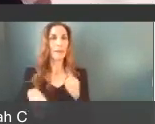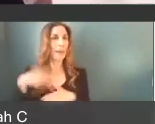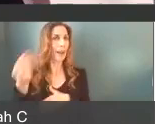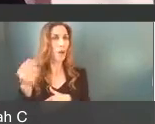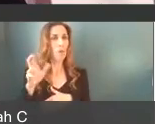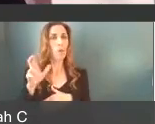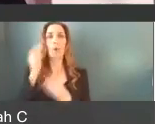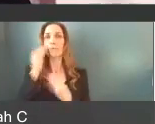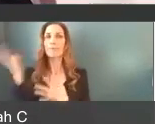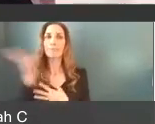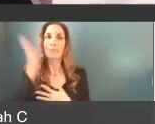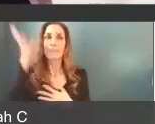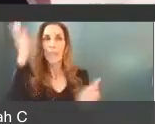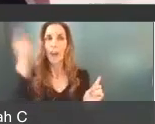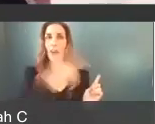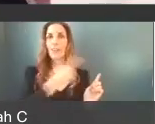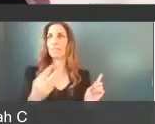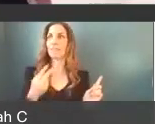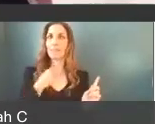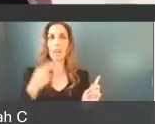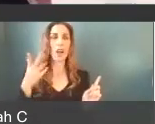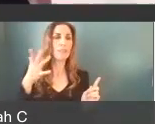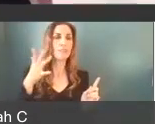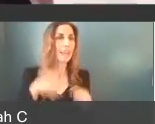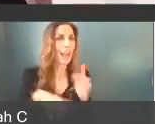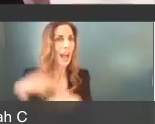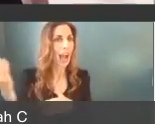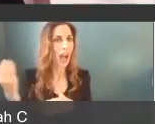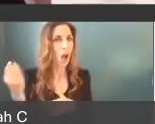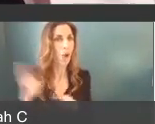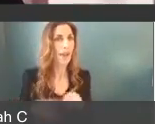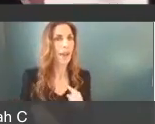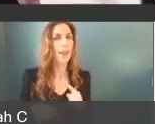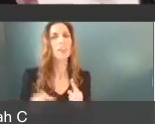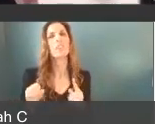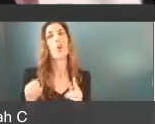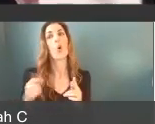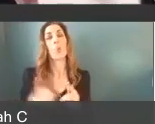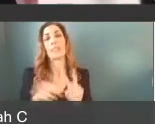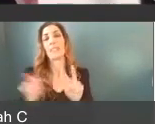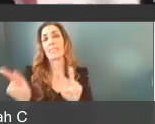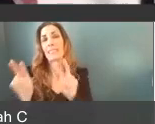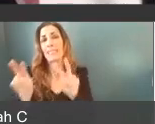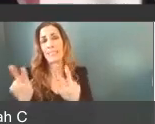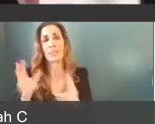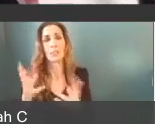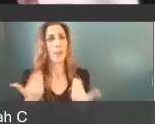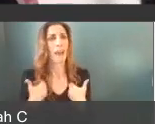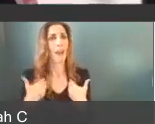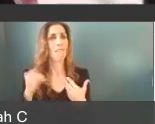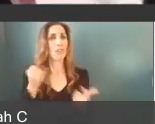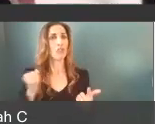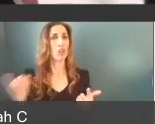or their grandparent. And we have been eagerly awaiting having Johnson & Johnson vaccine so